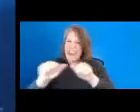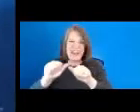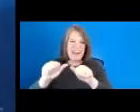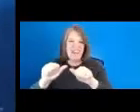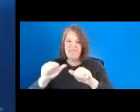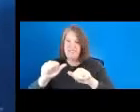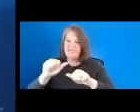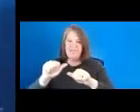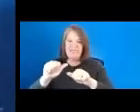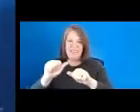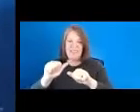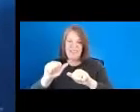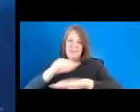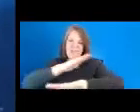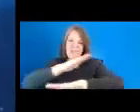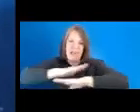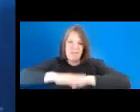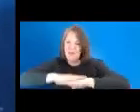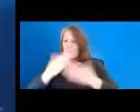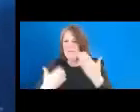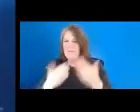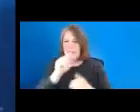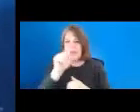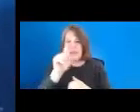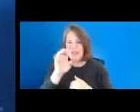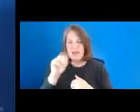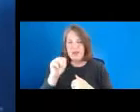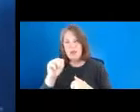platforms. 16:23:55 It could be Zoom, Microsoft teams,